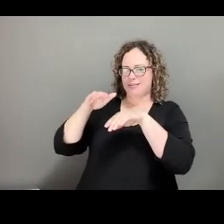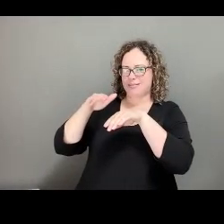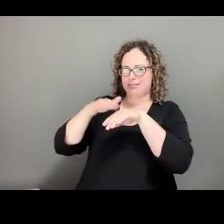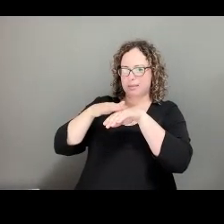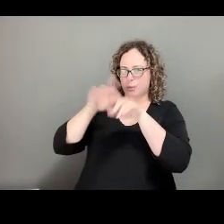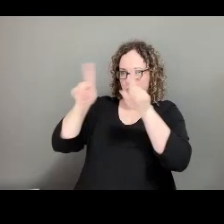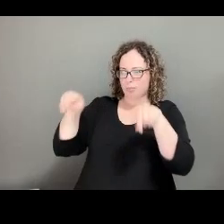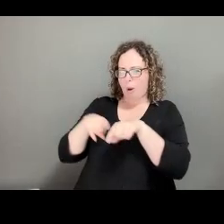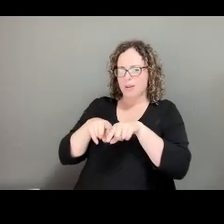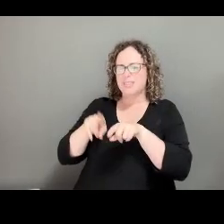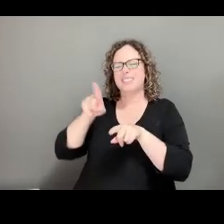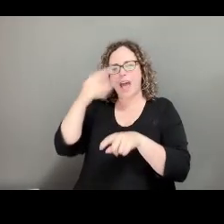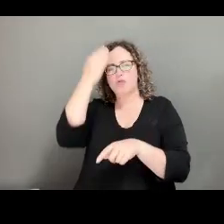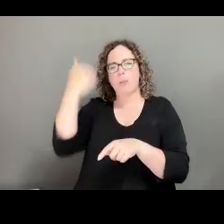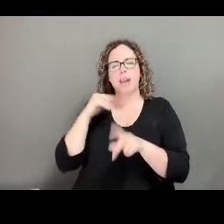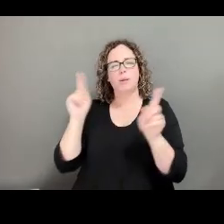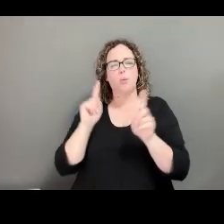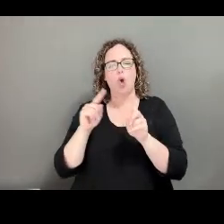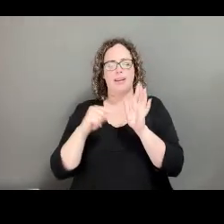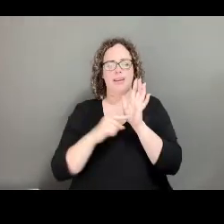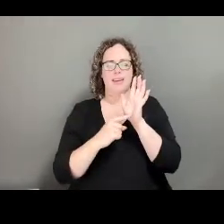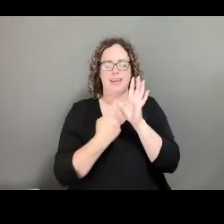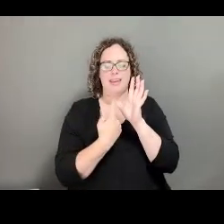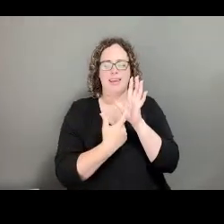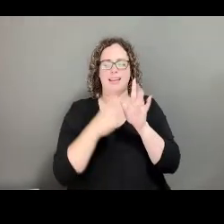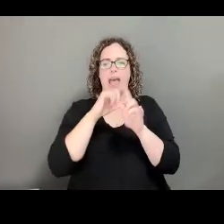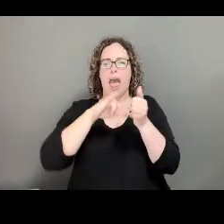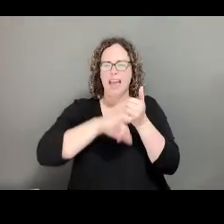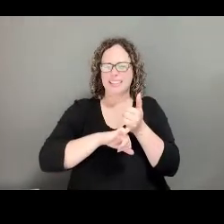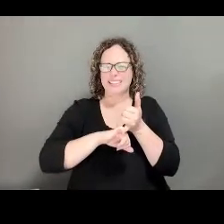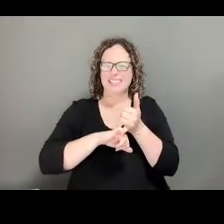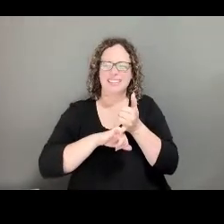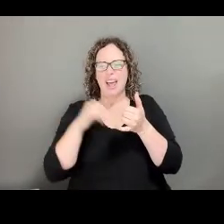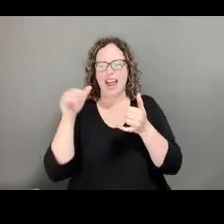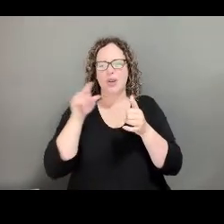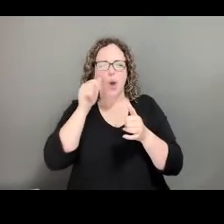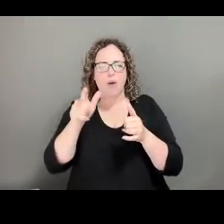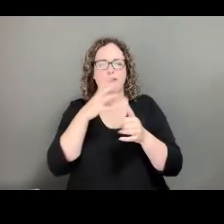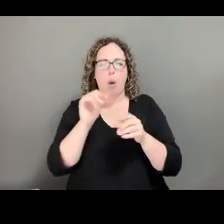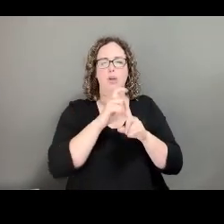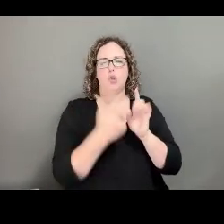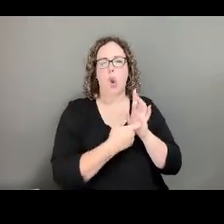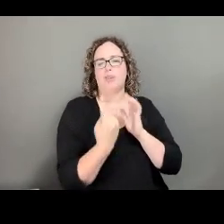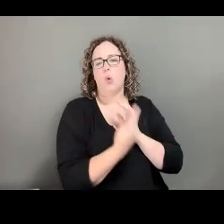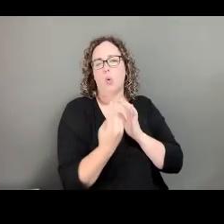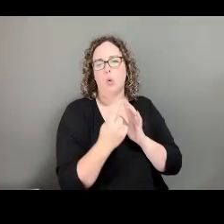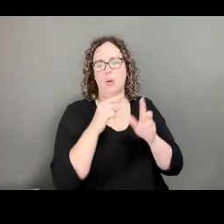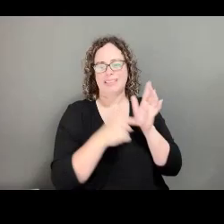Oh, another known Doctor Who time machine. And this is what I would do with it.